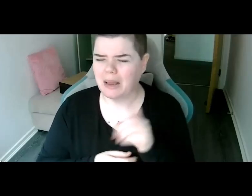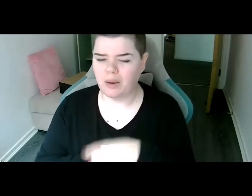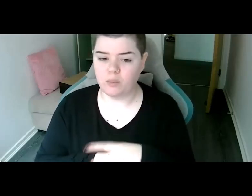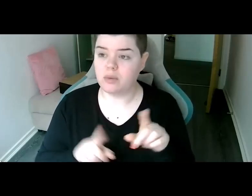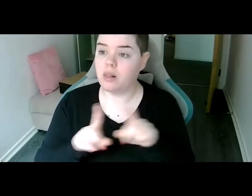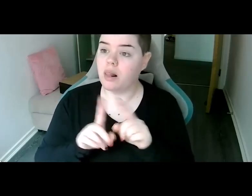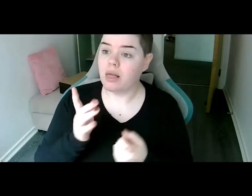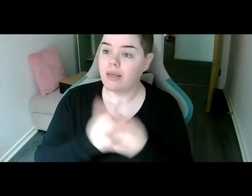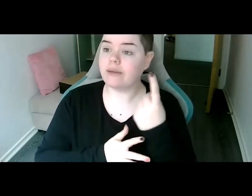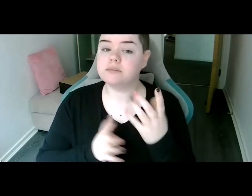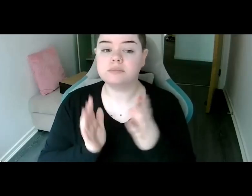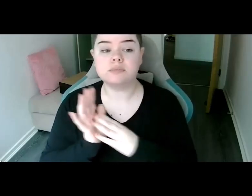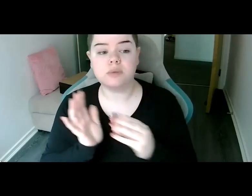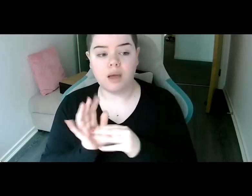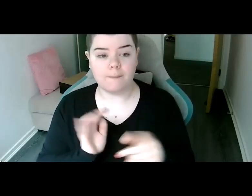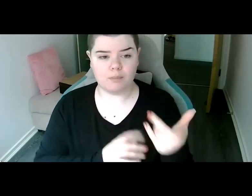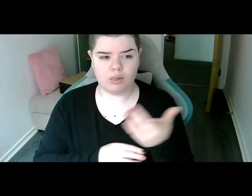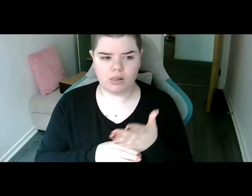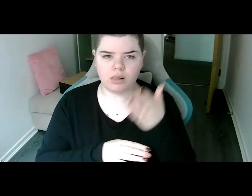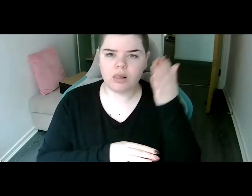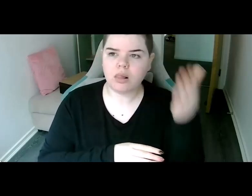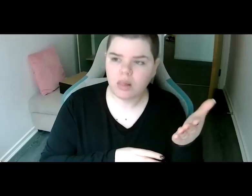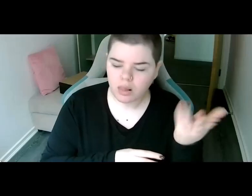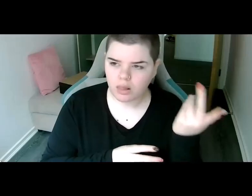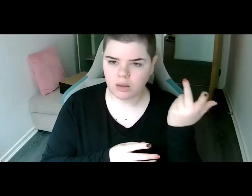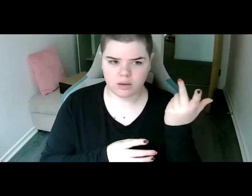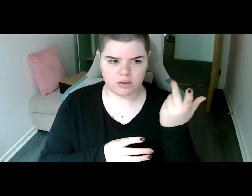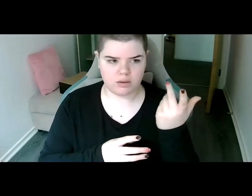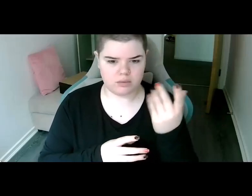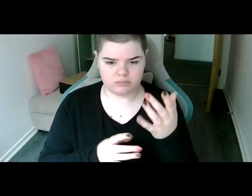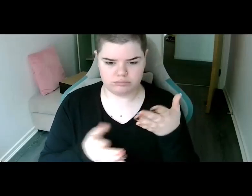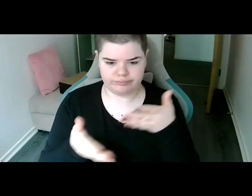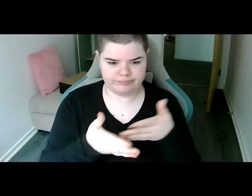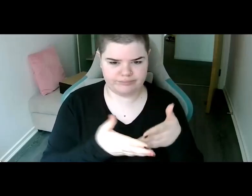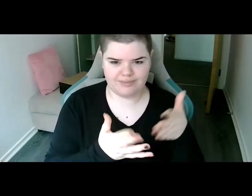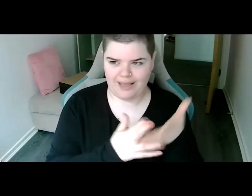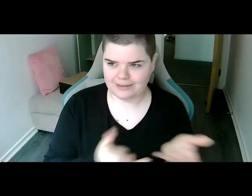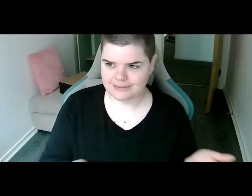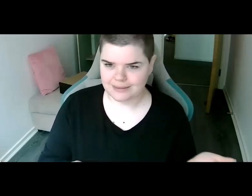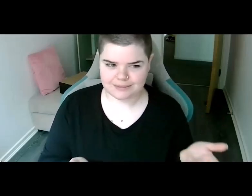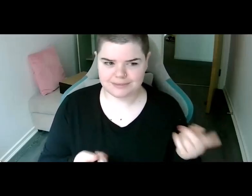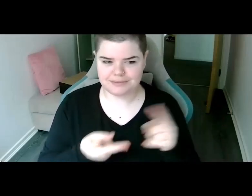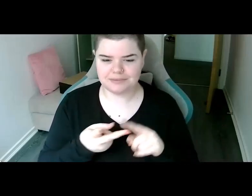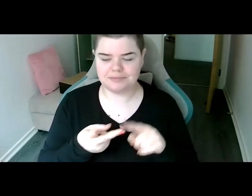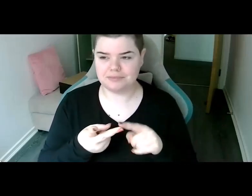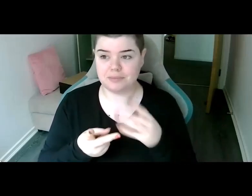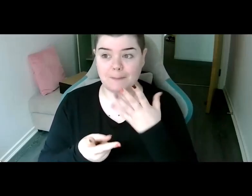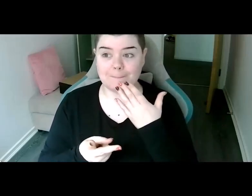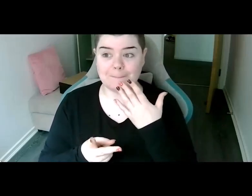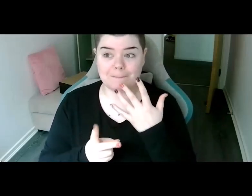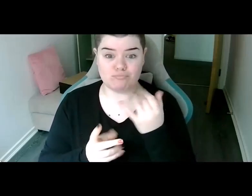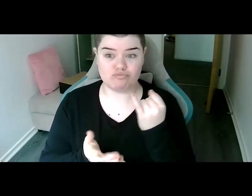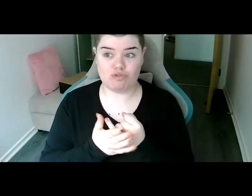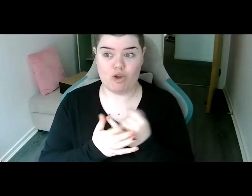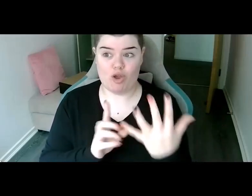We'd say preventable because they are not getting sort of access to the healthcare.